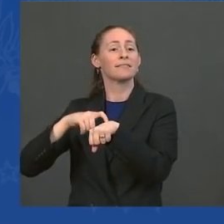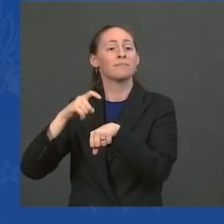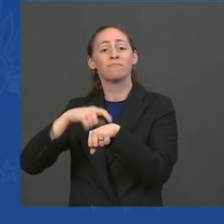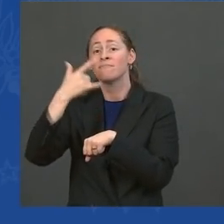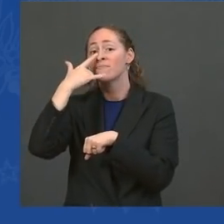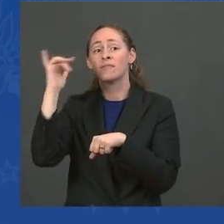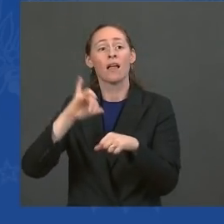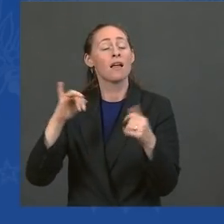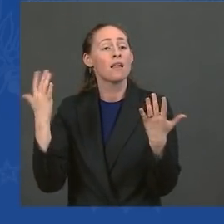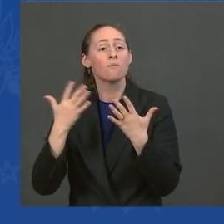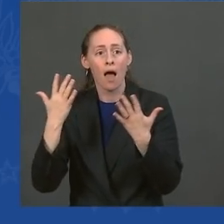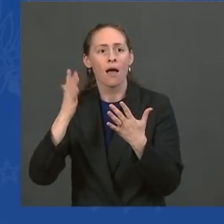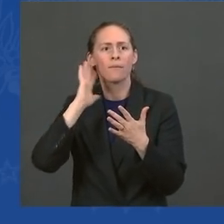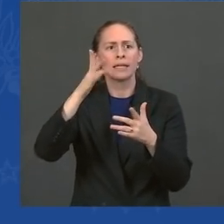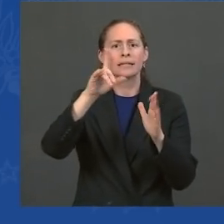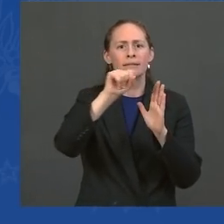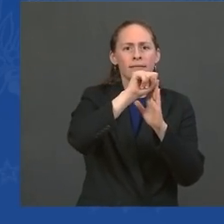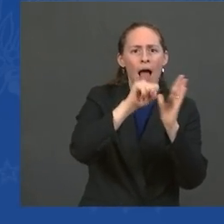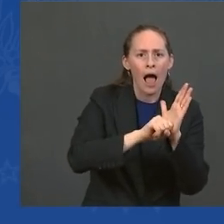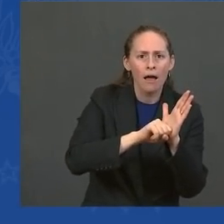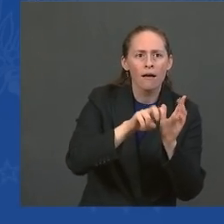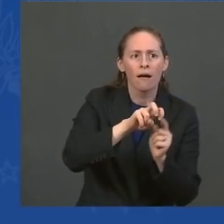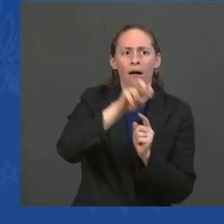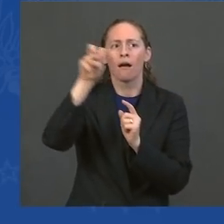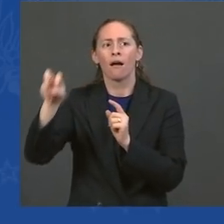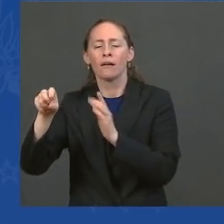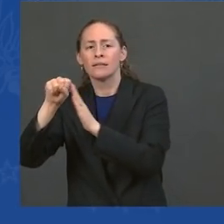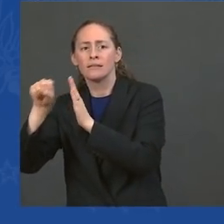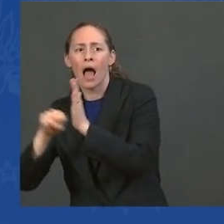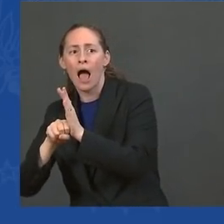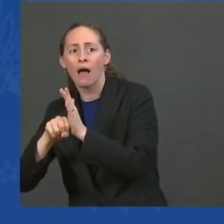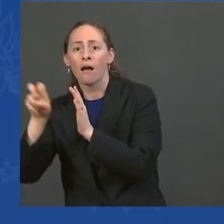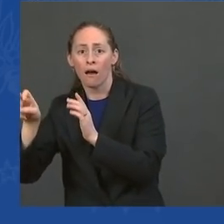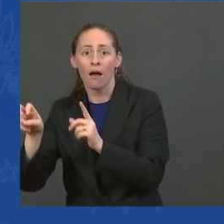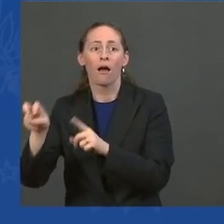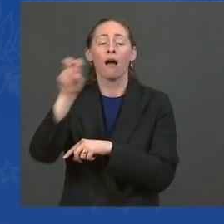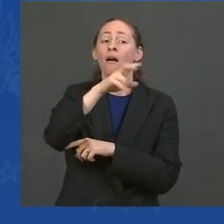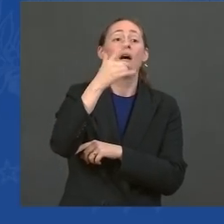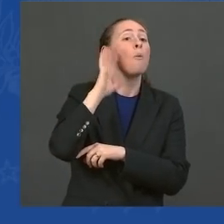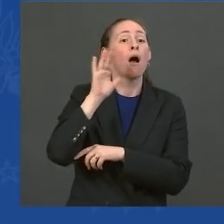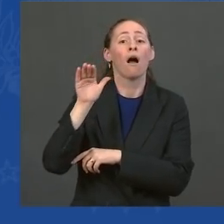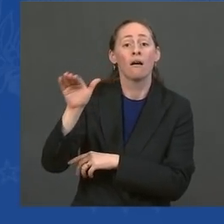convincing people that they put -- allowed them to put 20,000 gallons of gasoline under the ground.